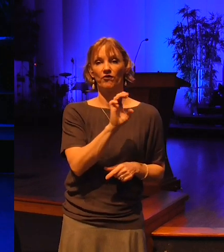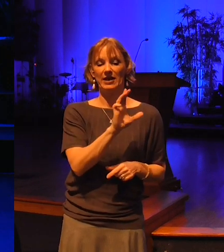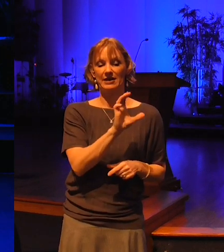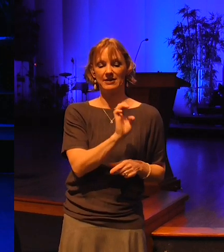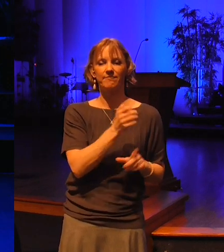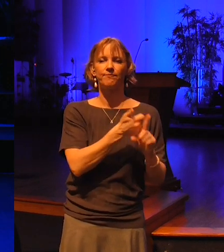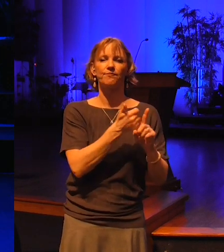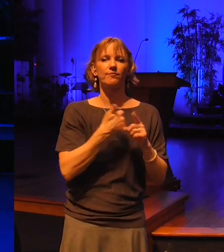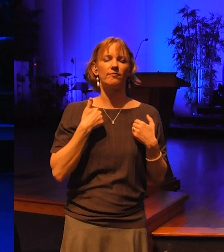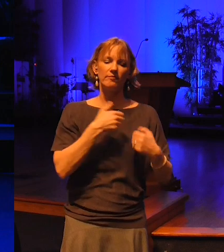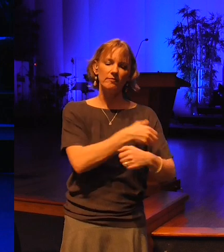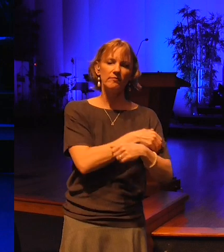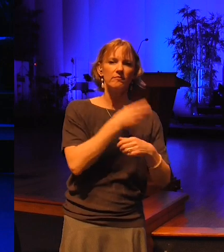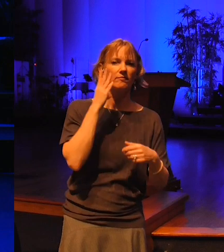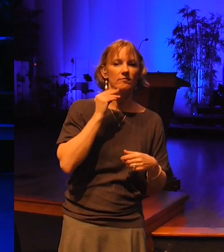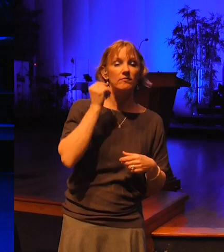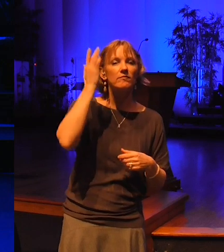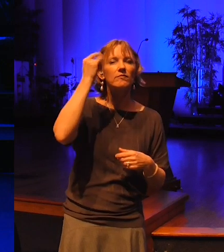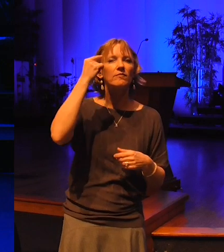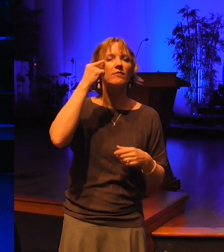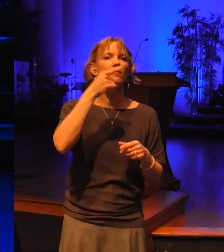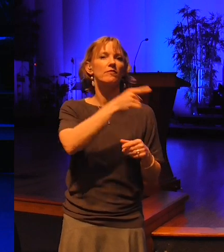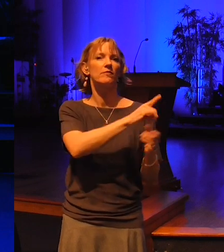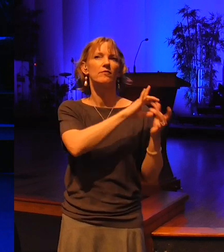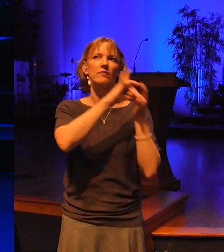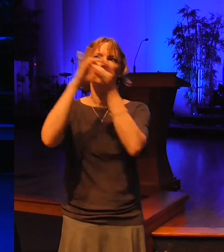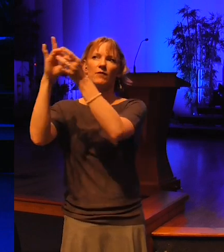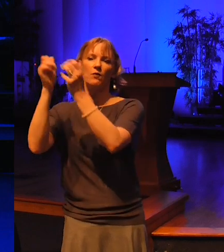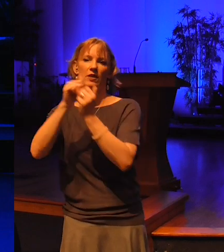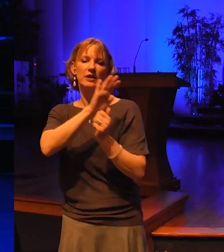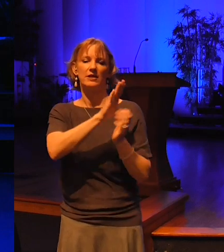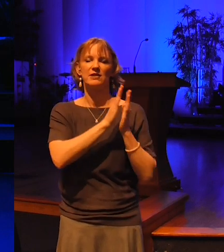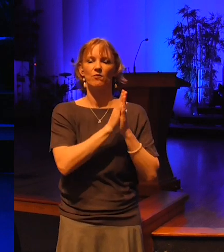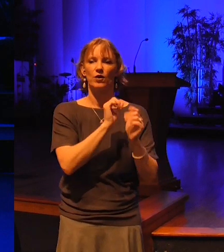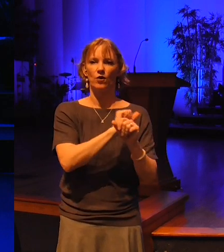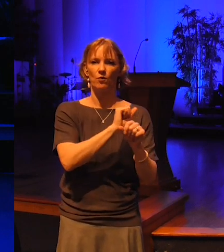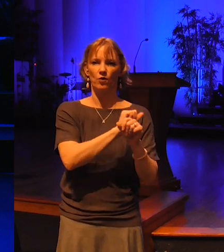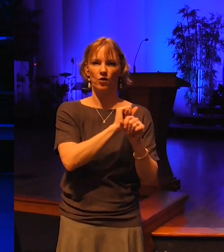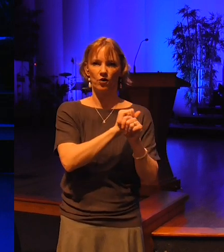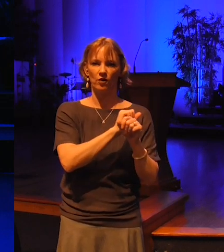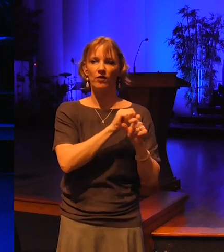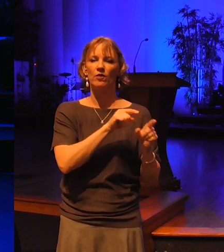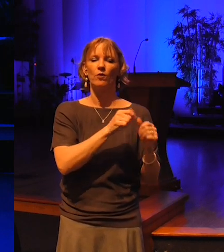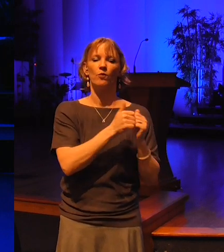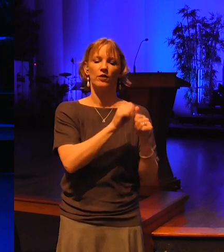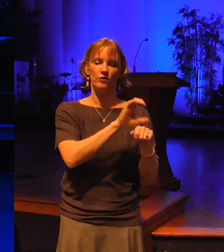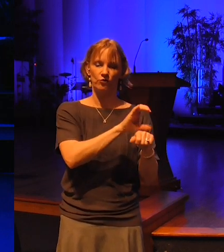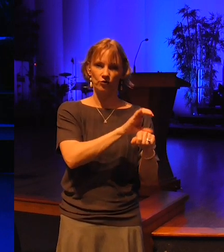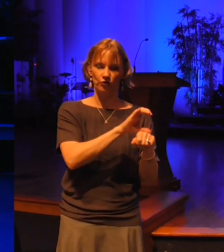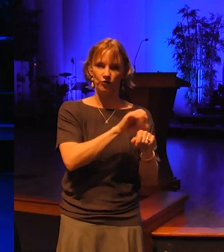I think he was associating God with his prayer work and with the church but he had an experience